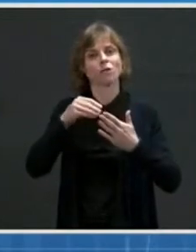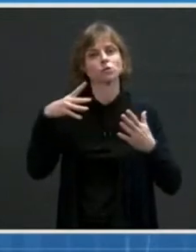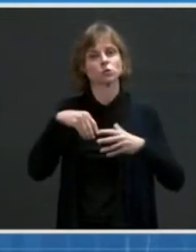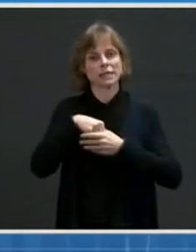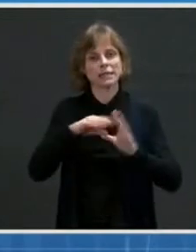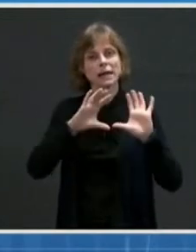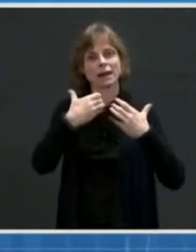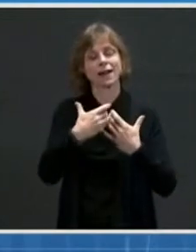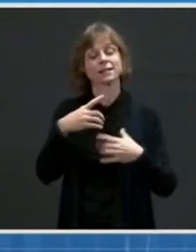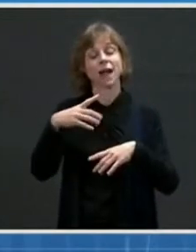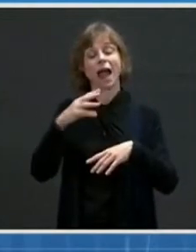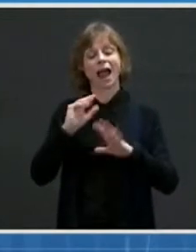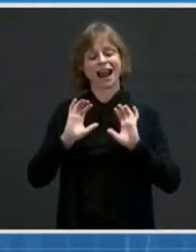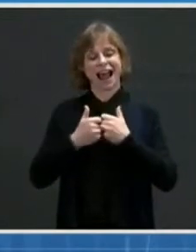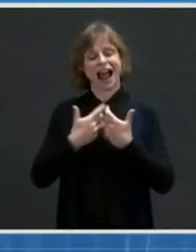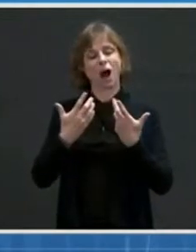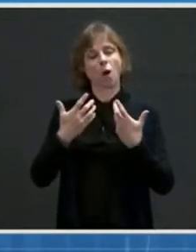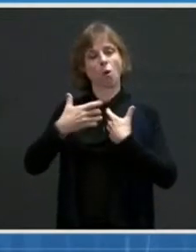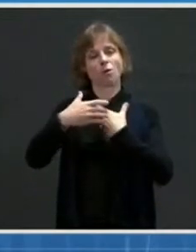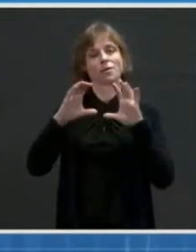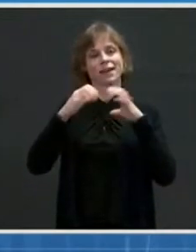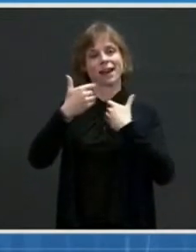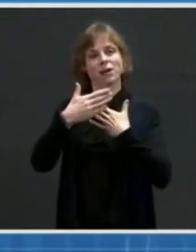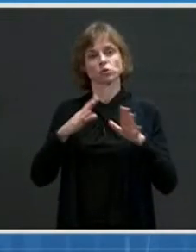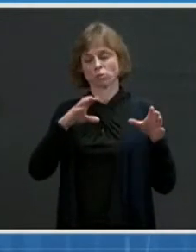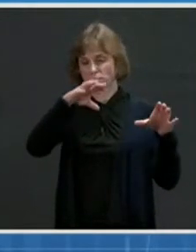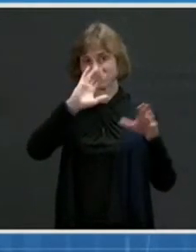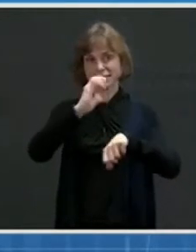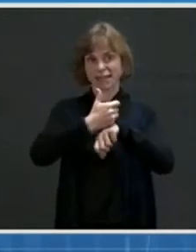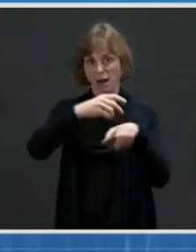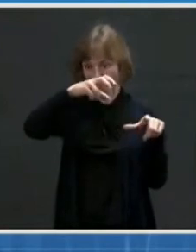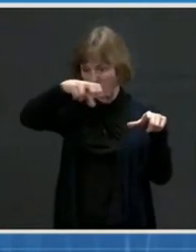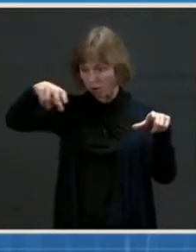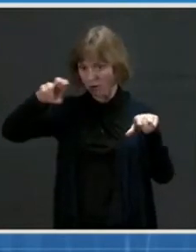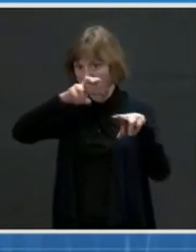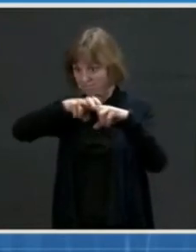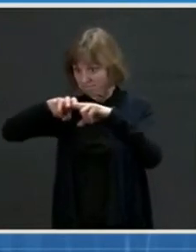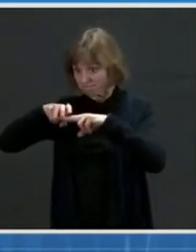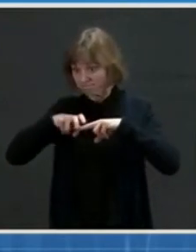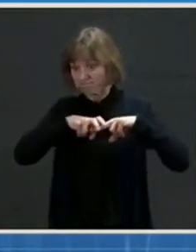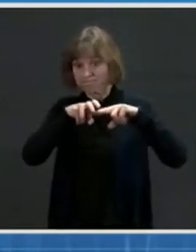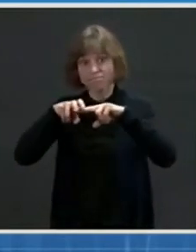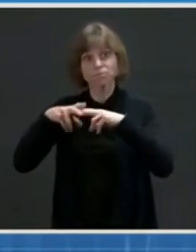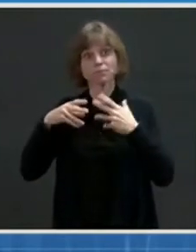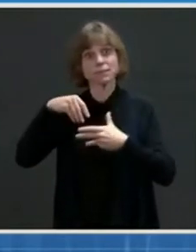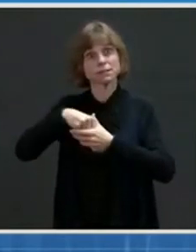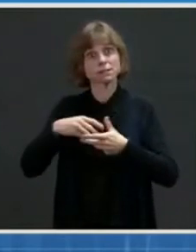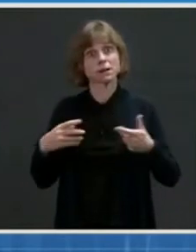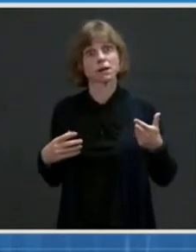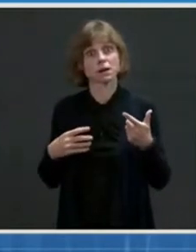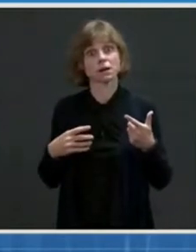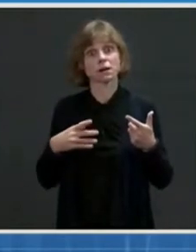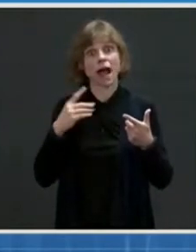HIGH NUMBER OF STUDENTS IN CLASS AS WELL AS BECAUSE OF CLASSROOM LAYOUTS.